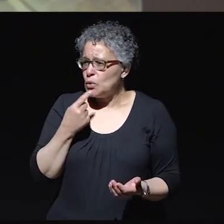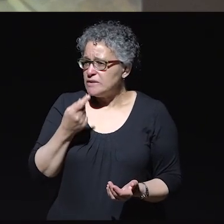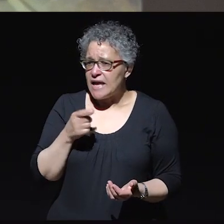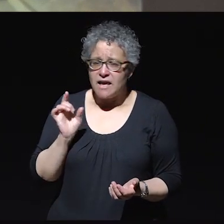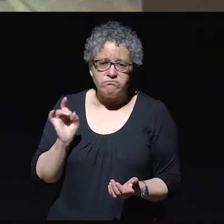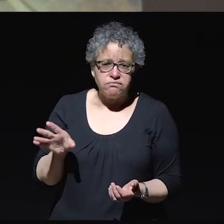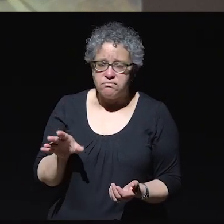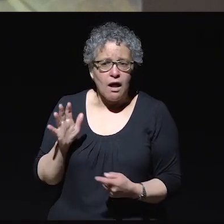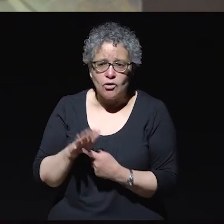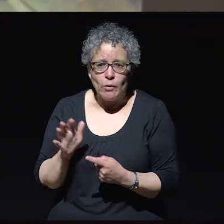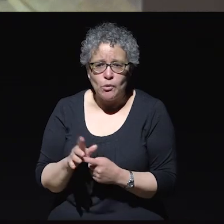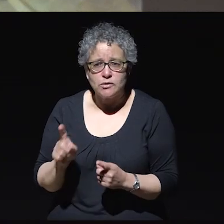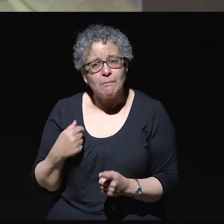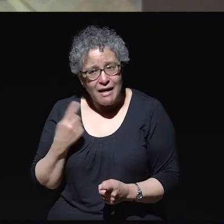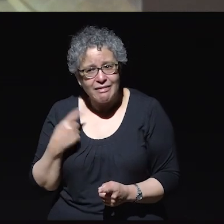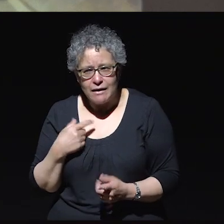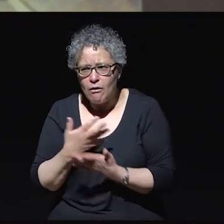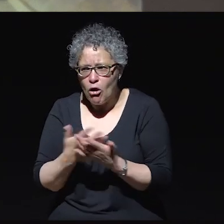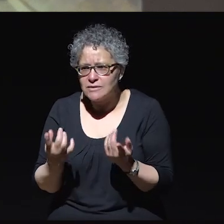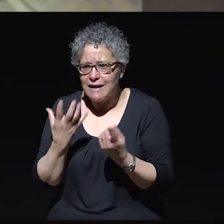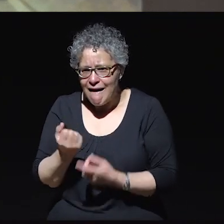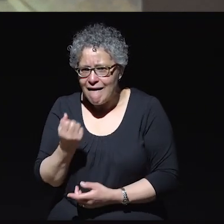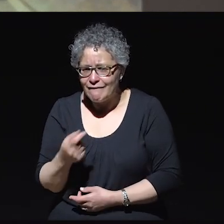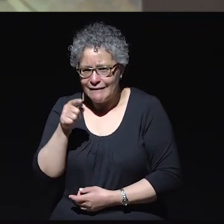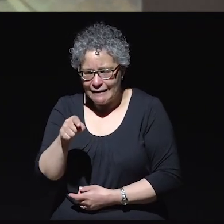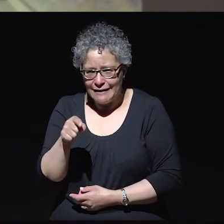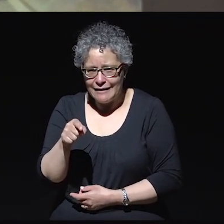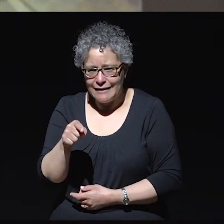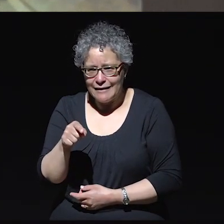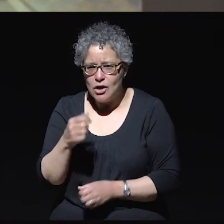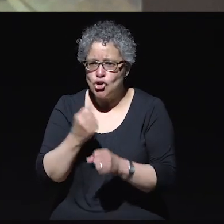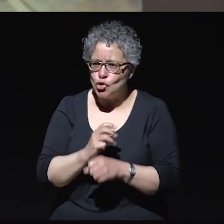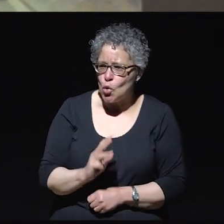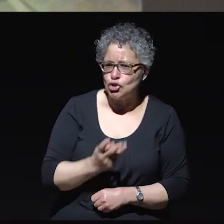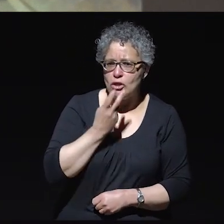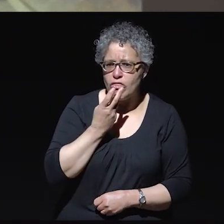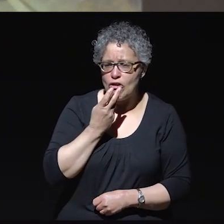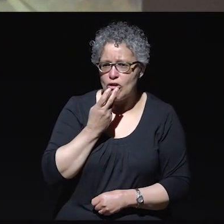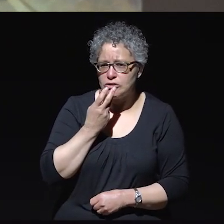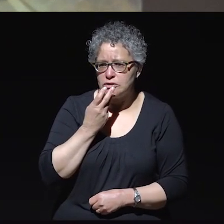but, actually, I think there's much more going on here in terms of Georgia III, who came to the throne in 1760.